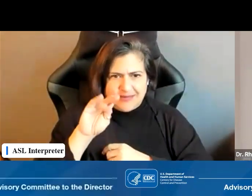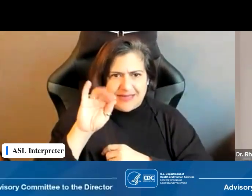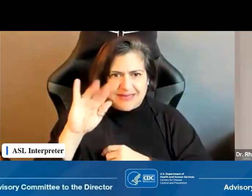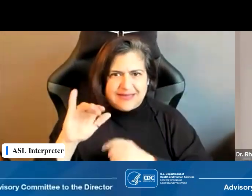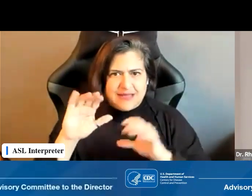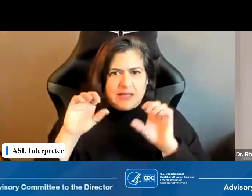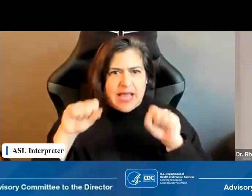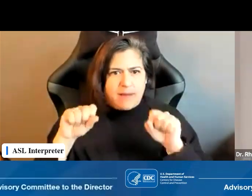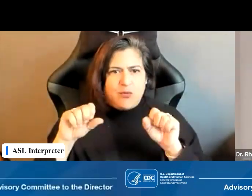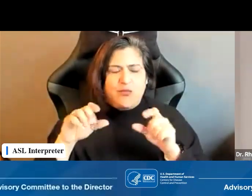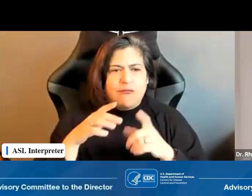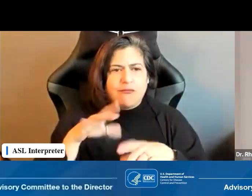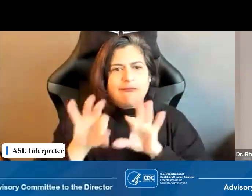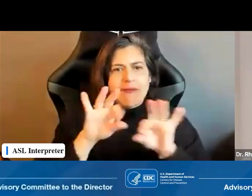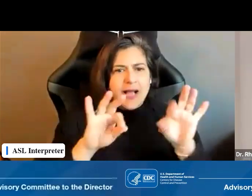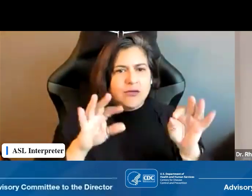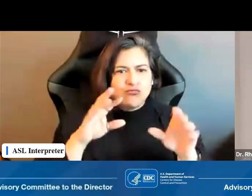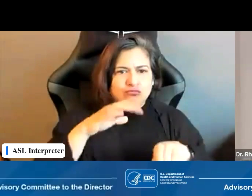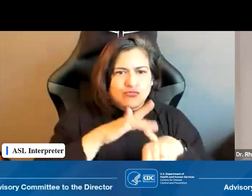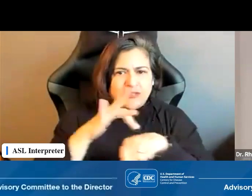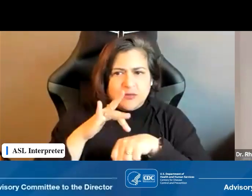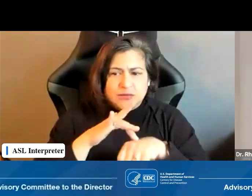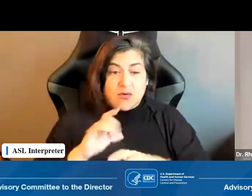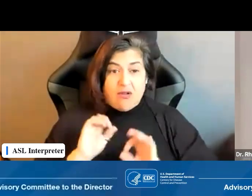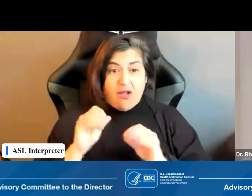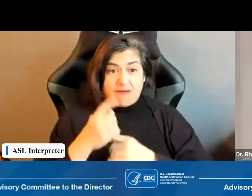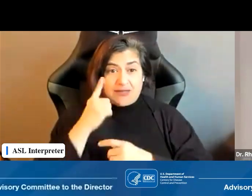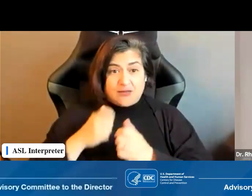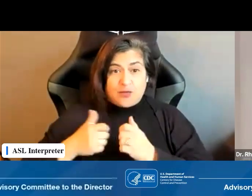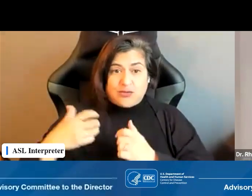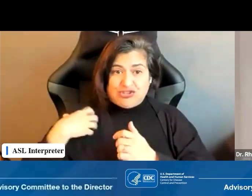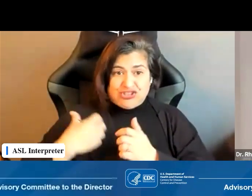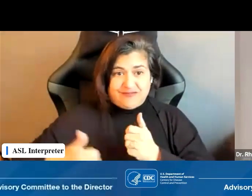So in our Office of Chief of staff, besides this being part of my performance plan,